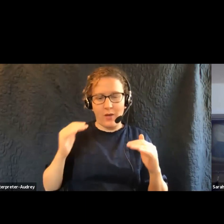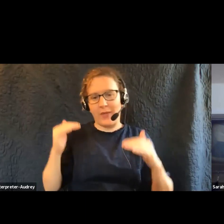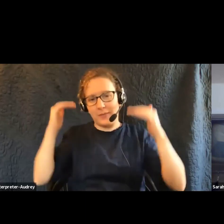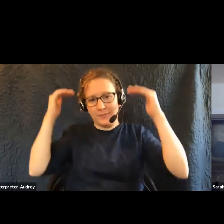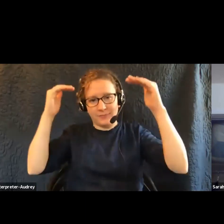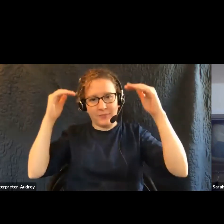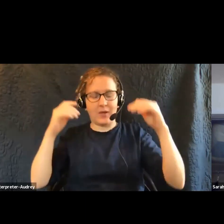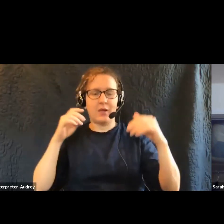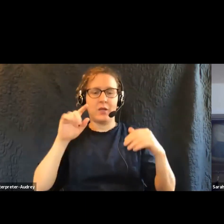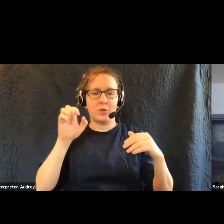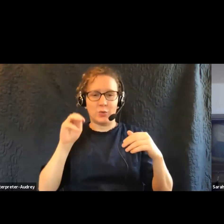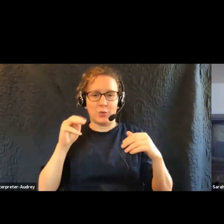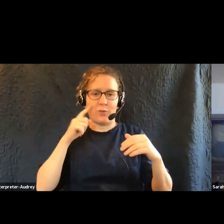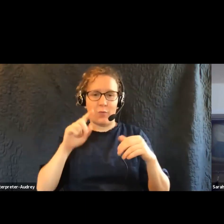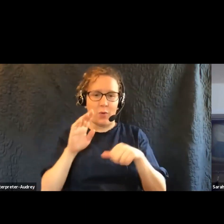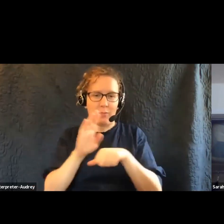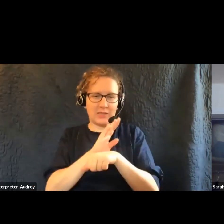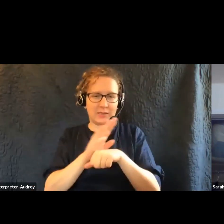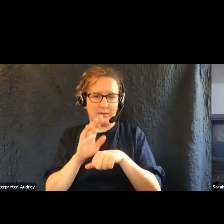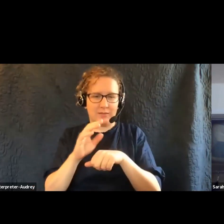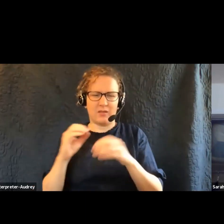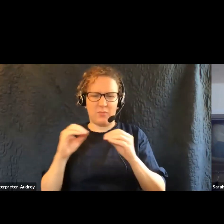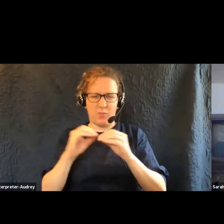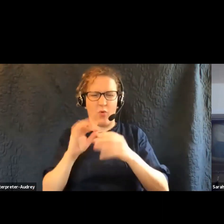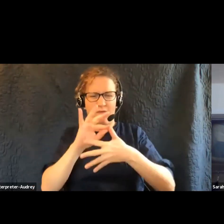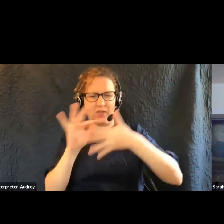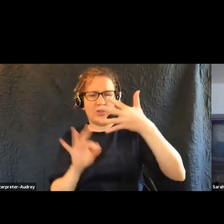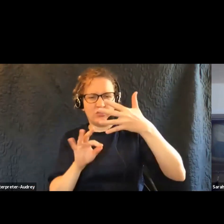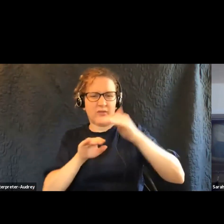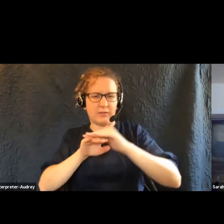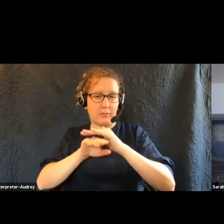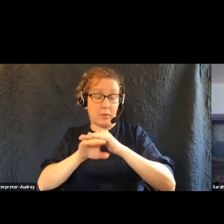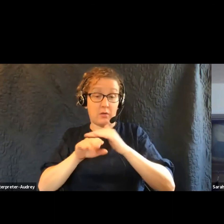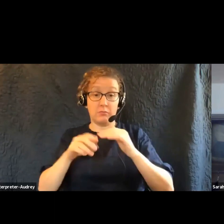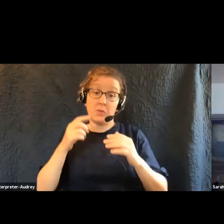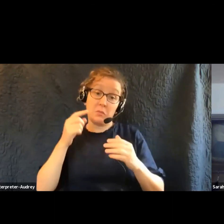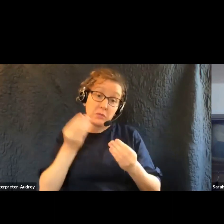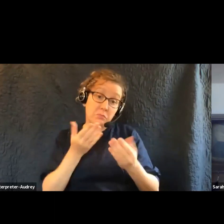so just things to think about, and I'm definitely still learning, but thank you all so much.